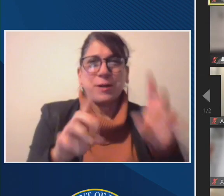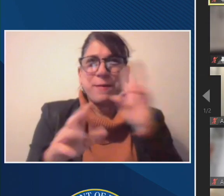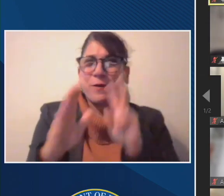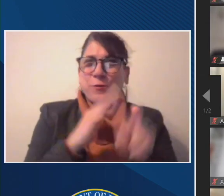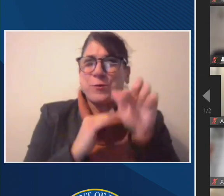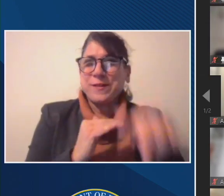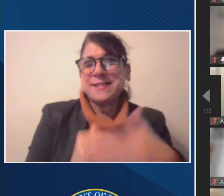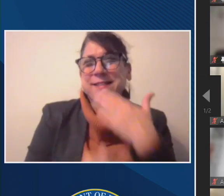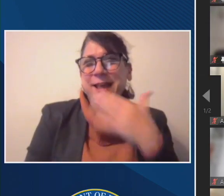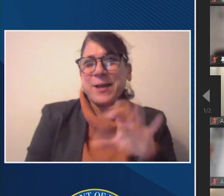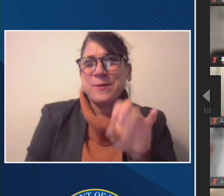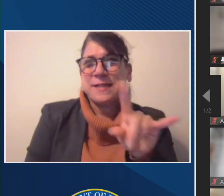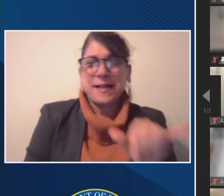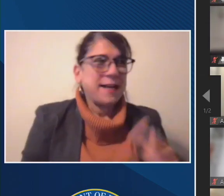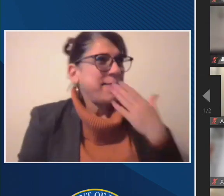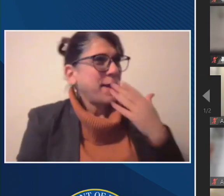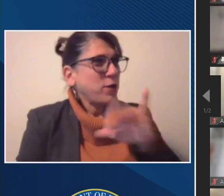Thanks, John. Commissioner, Krystil Smith.